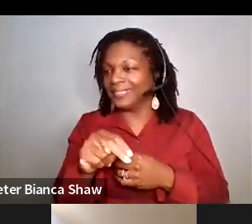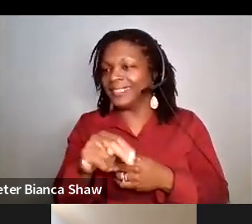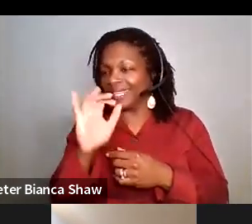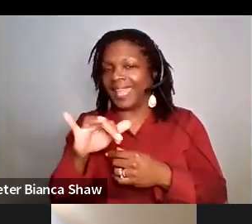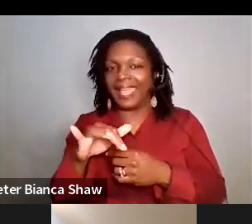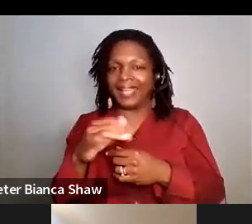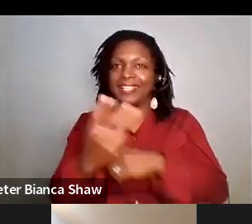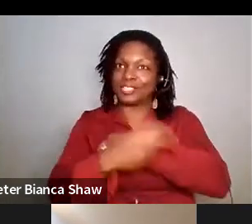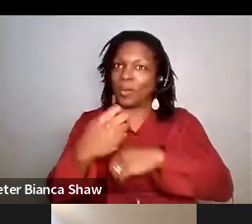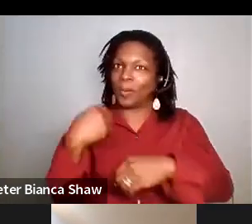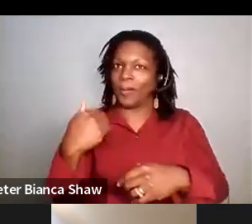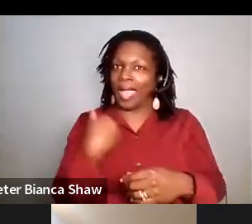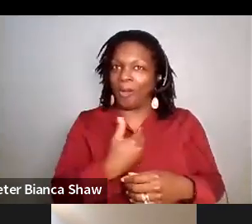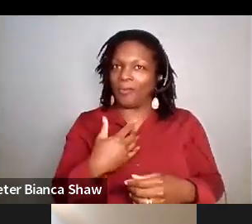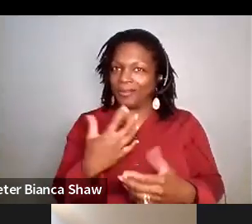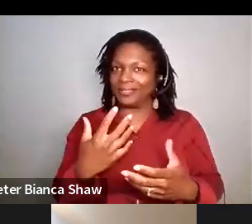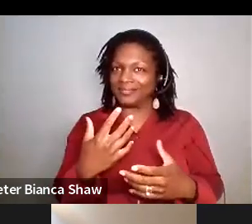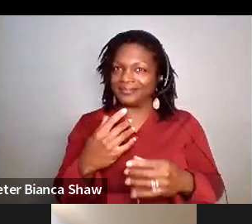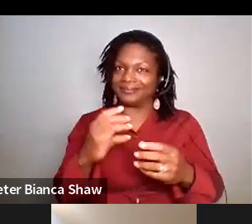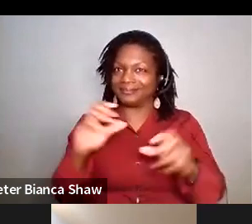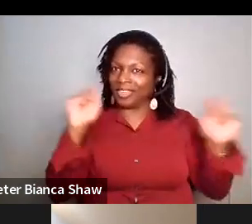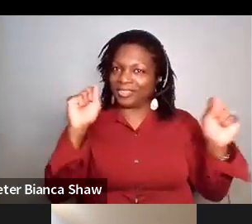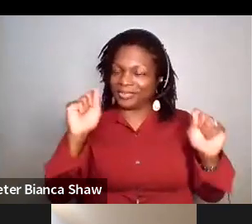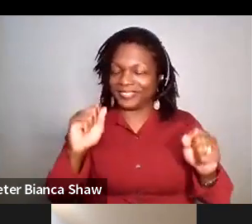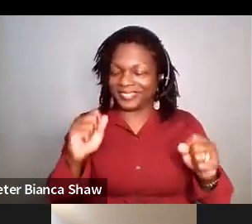And I wanted to add compassion, but I guess the problem.